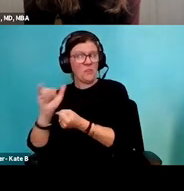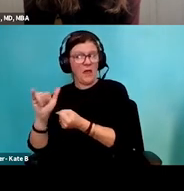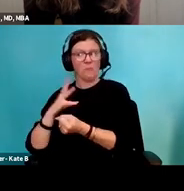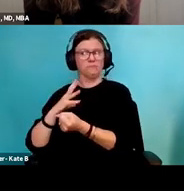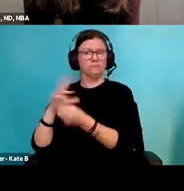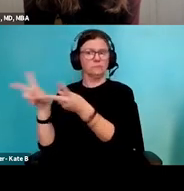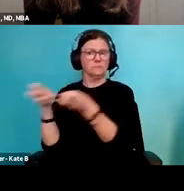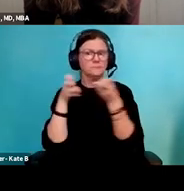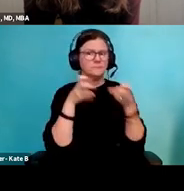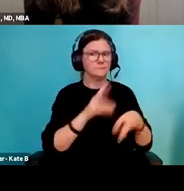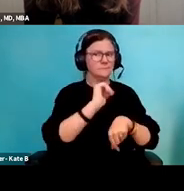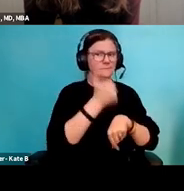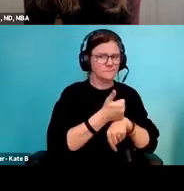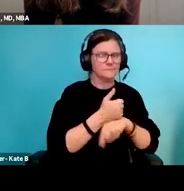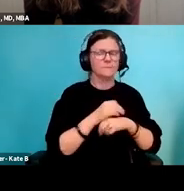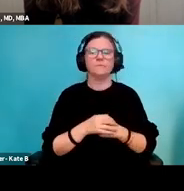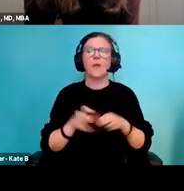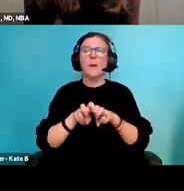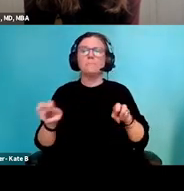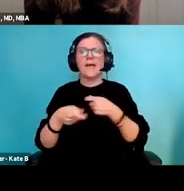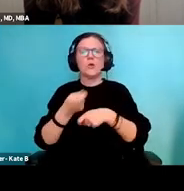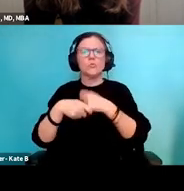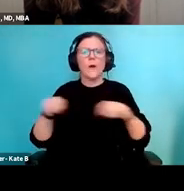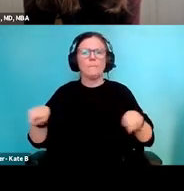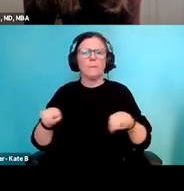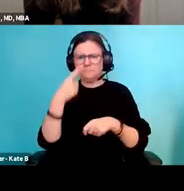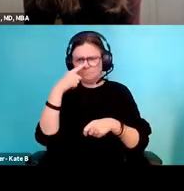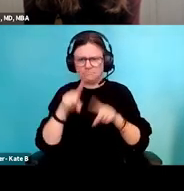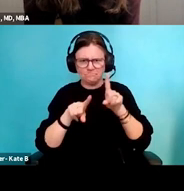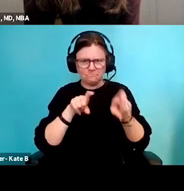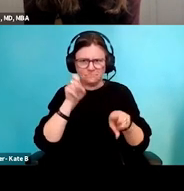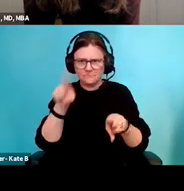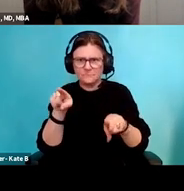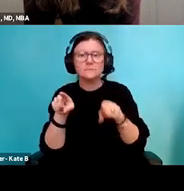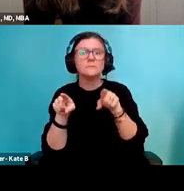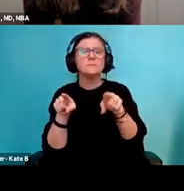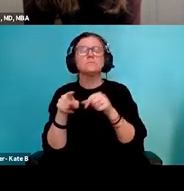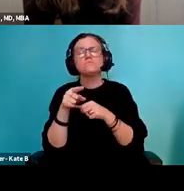If I were to wrap up the panel by asking the two of you to reflect on, if you could wave